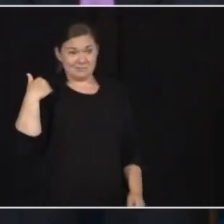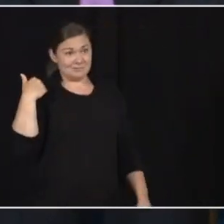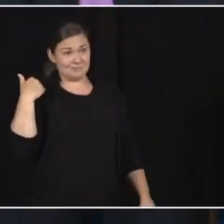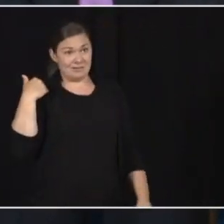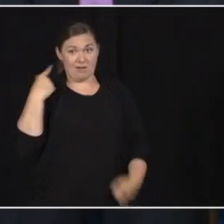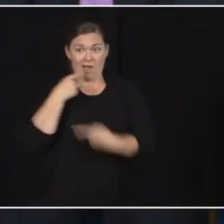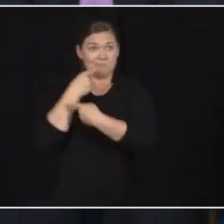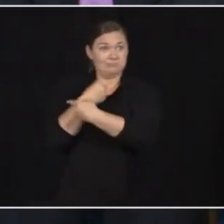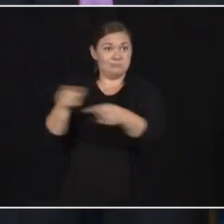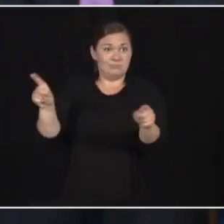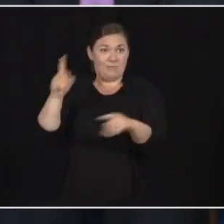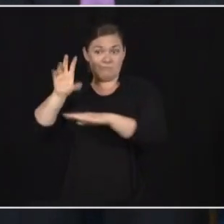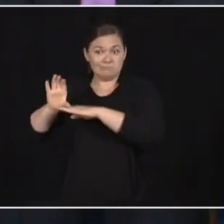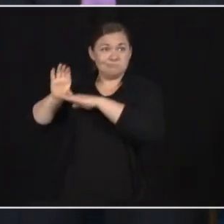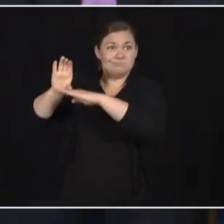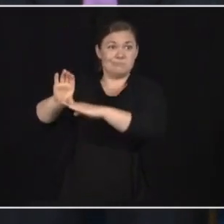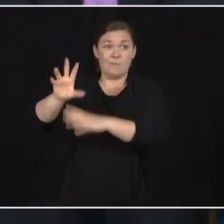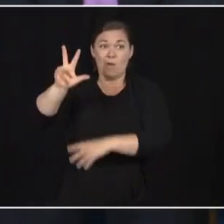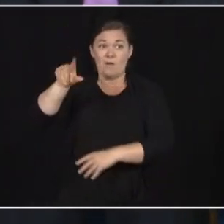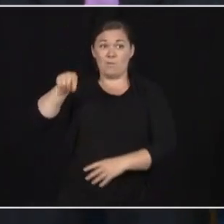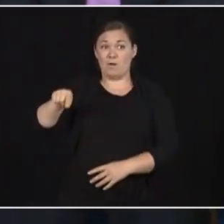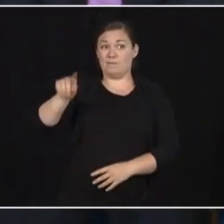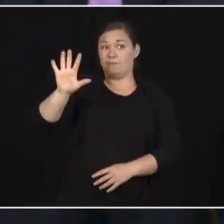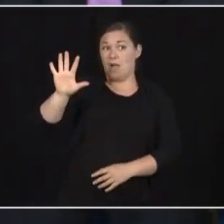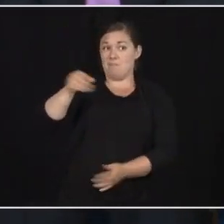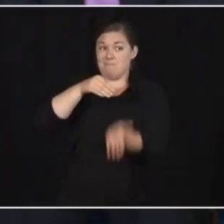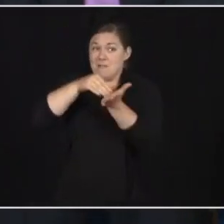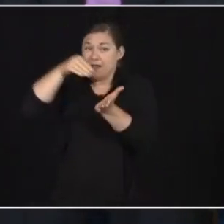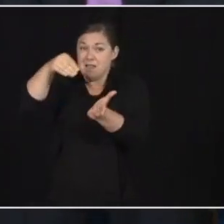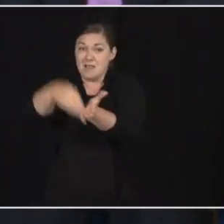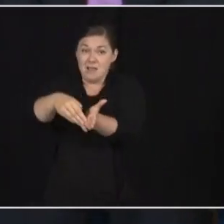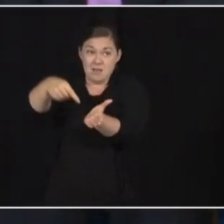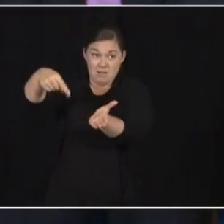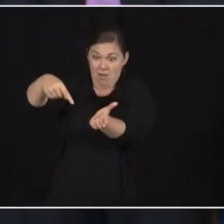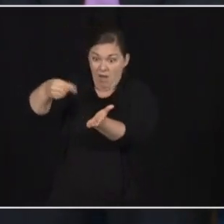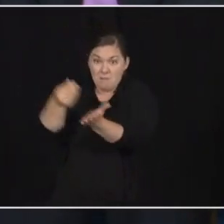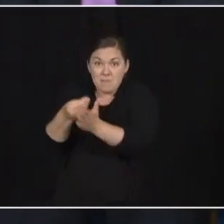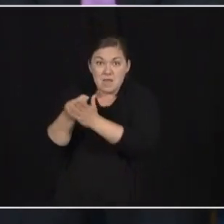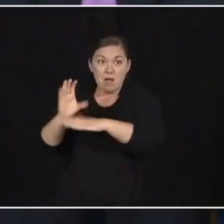Earlier this week our government announced a that we are investing in additional three and half million dollars in skills